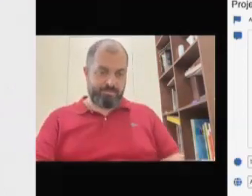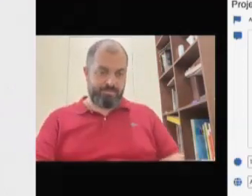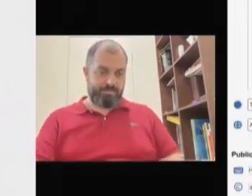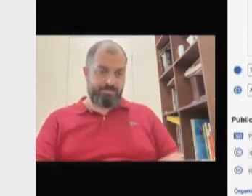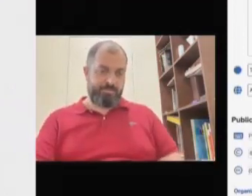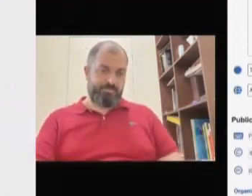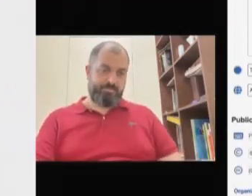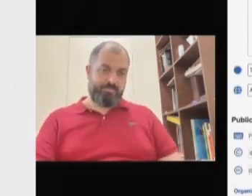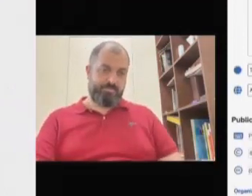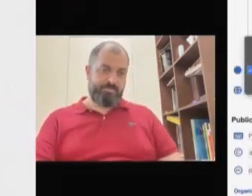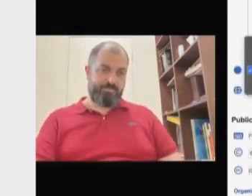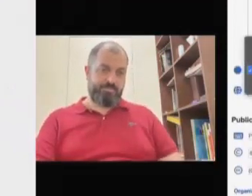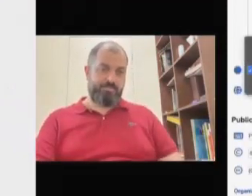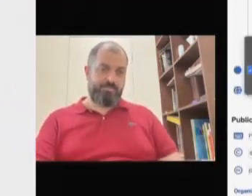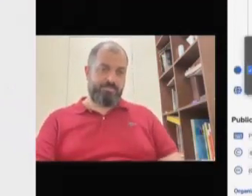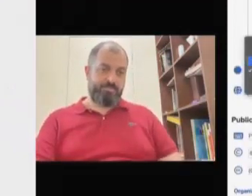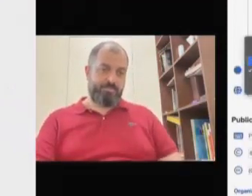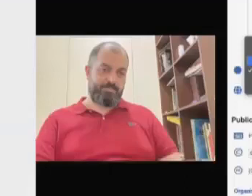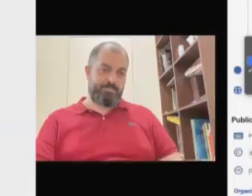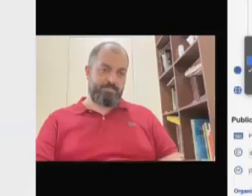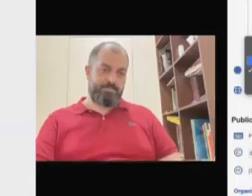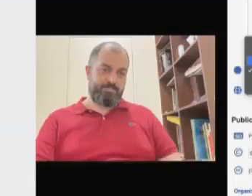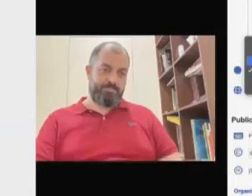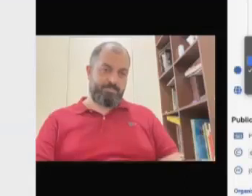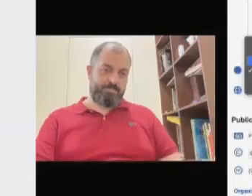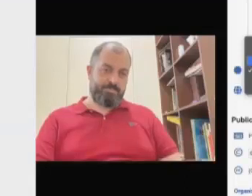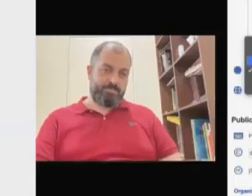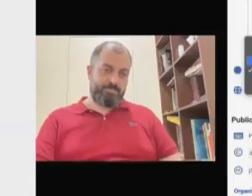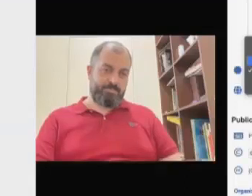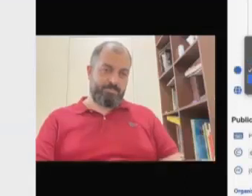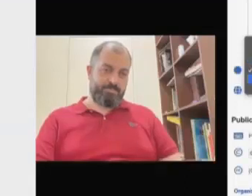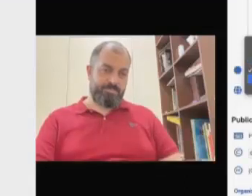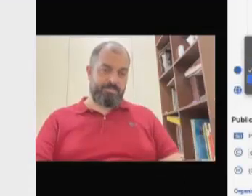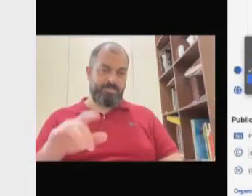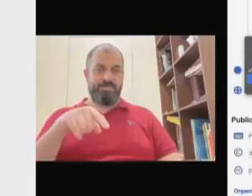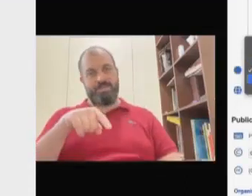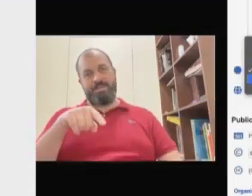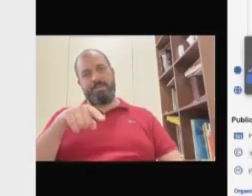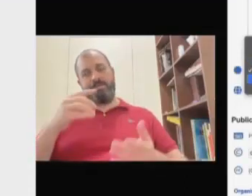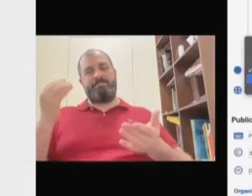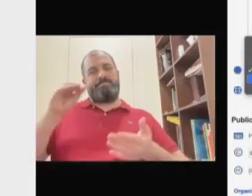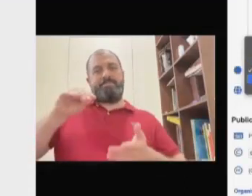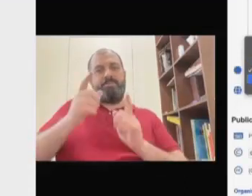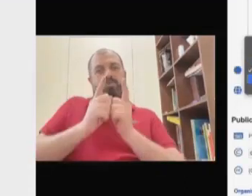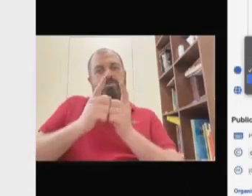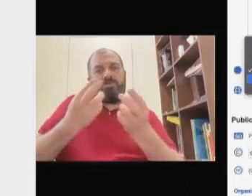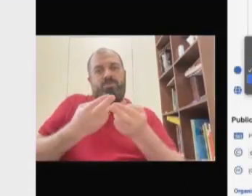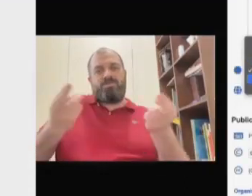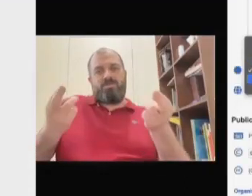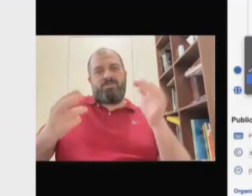Is very similar to what you would do to add a new verse or a new passage in the translation part of SLTT.